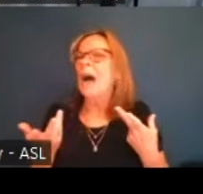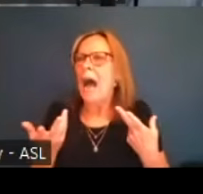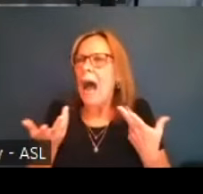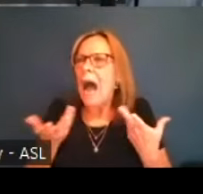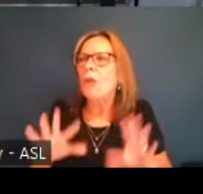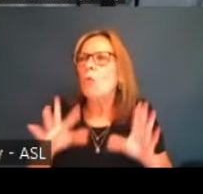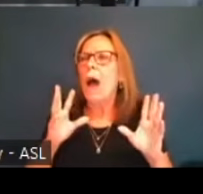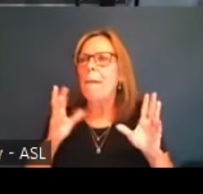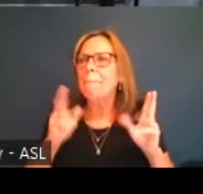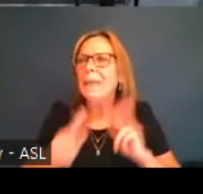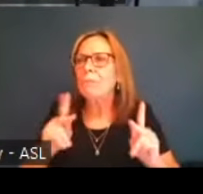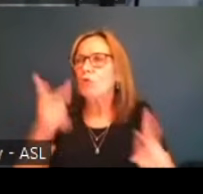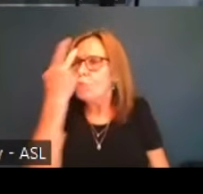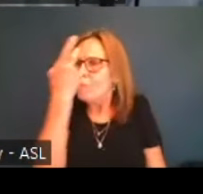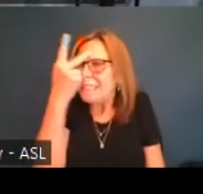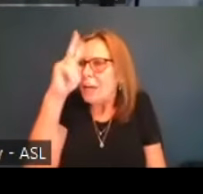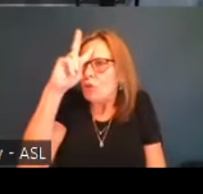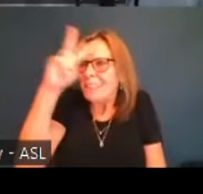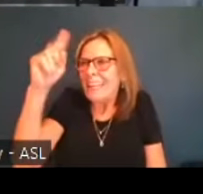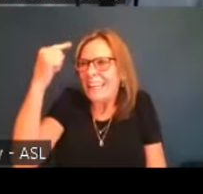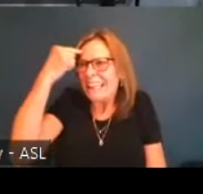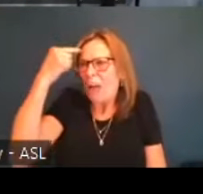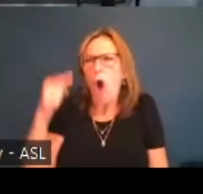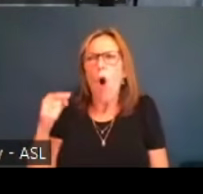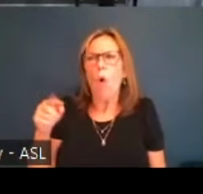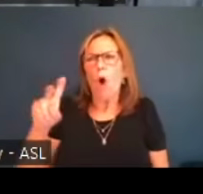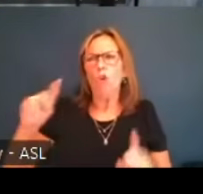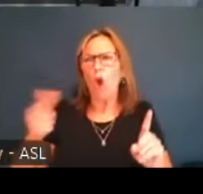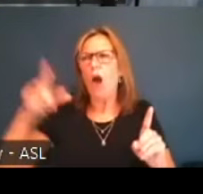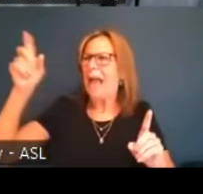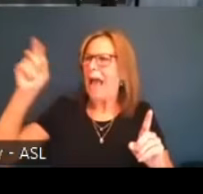professionally trained to get in, That's not the case, It's just an extra layer of protection for dogs who are